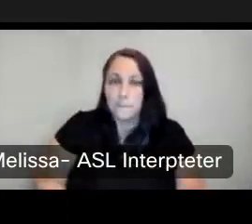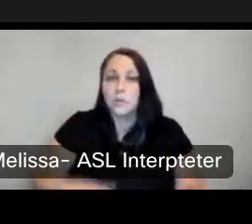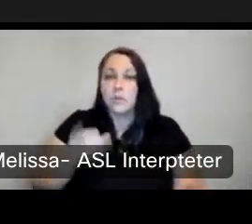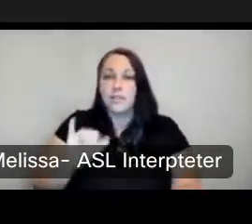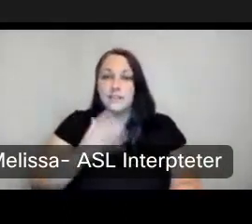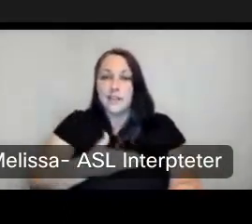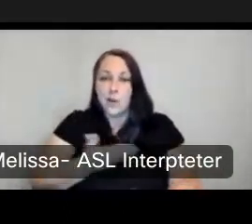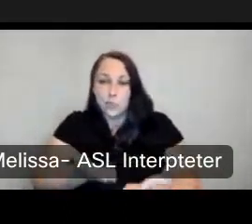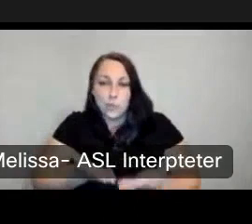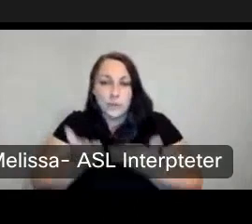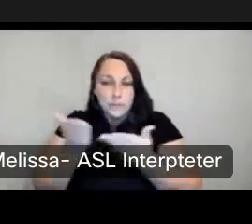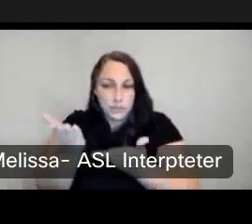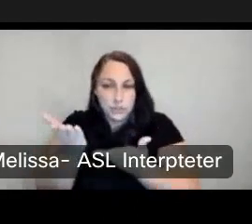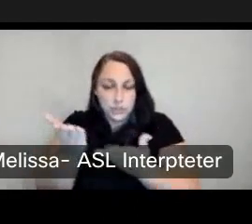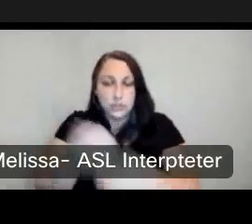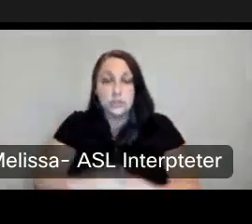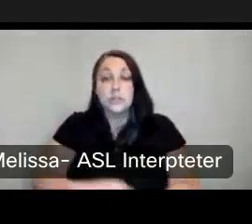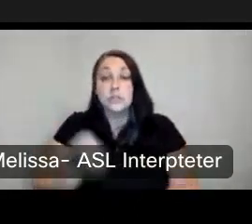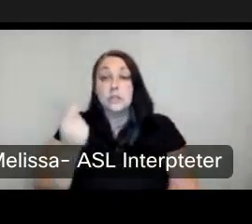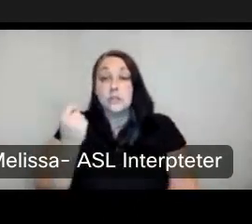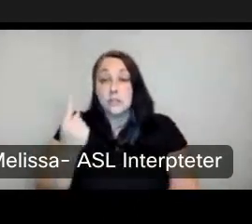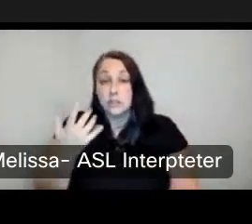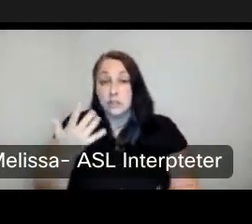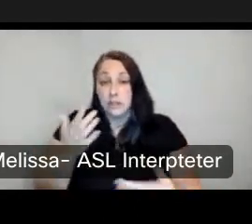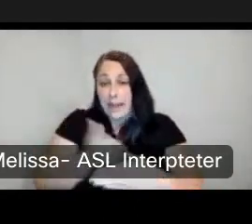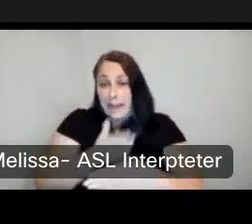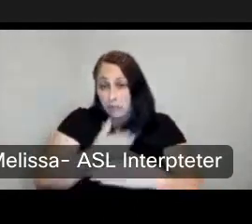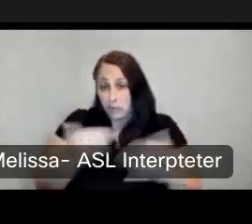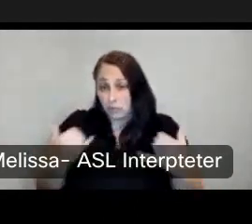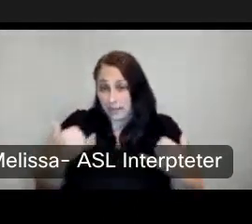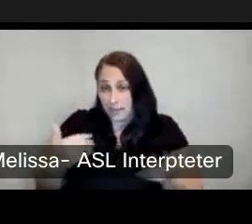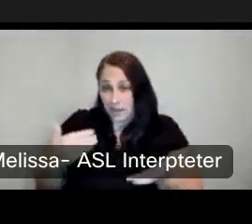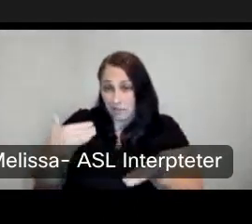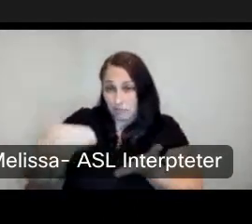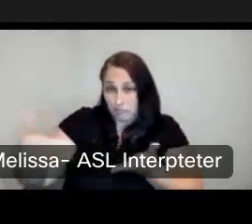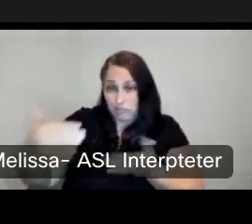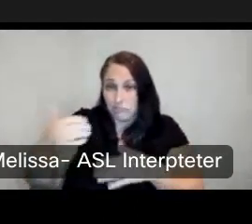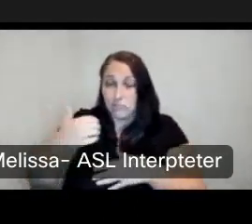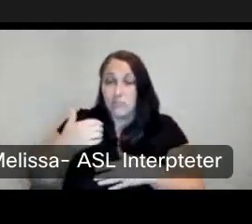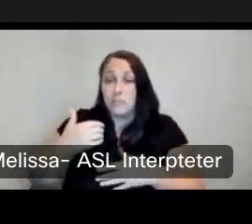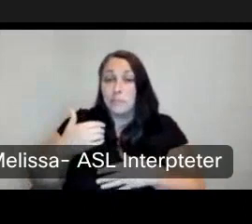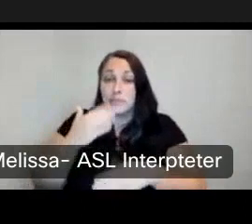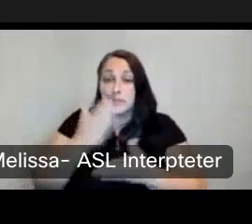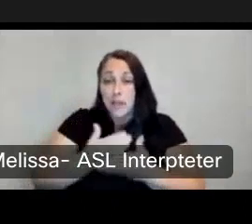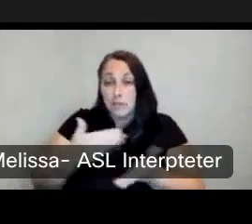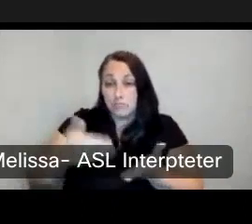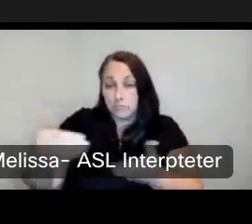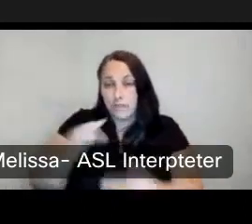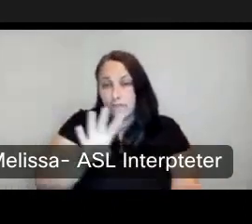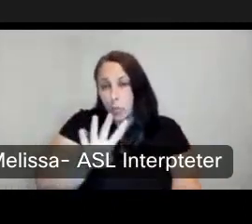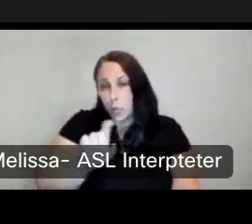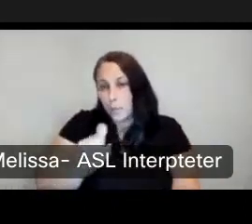uh the currents average stop spacing for this route is um 4.9 stops trial um so nearly five